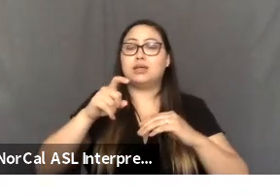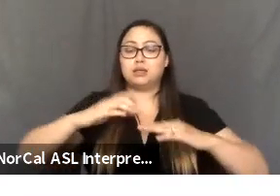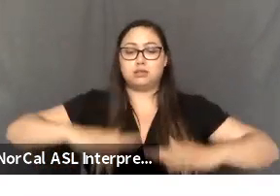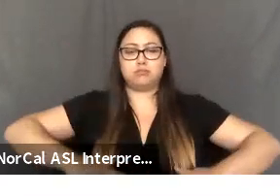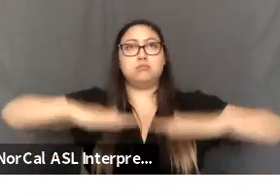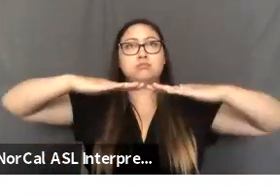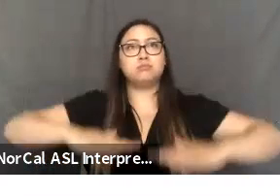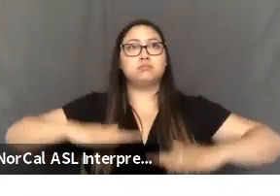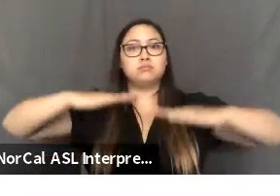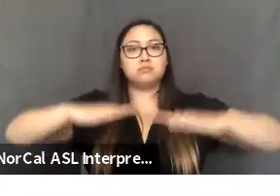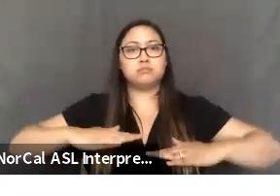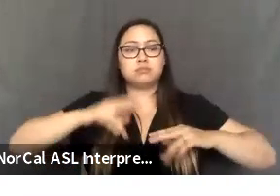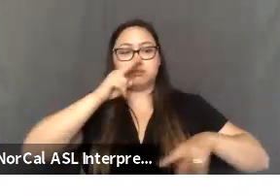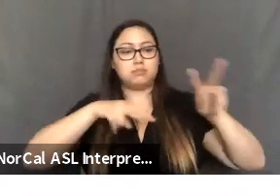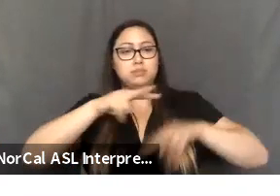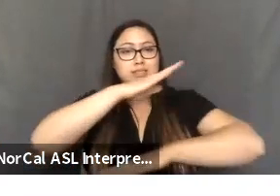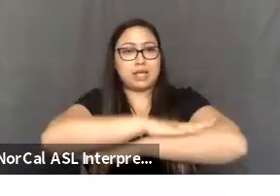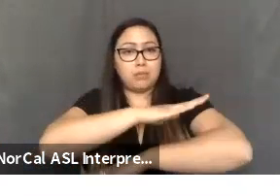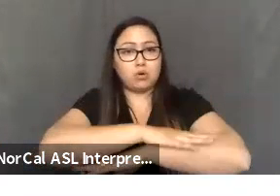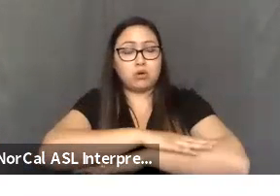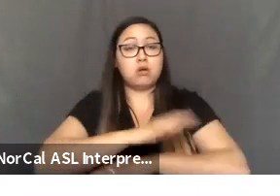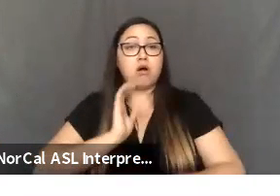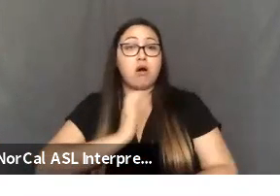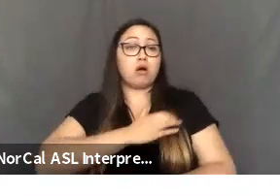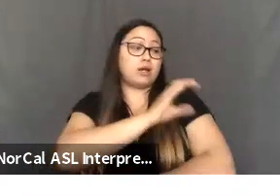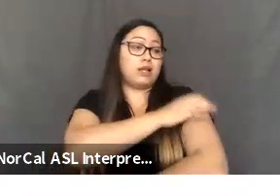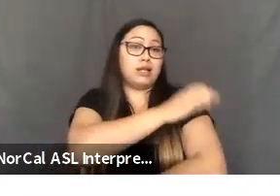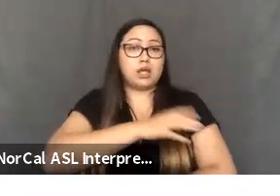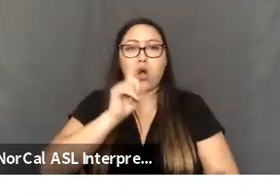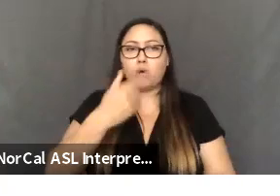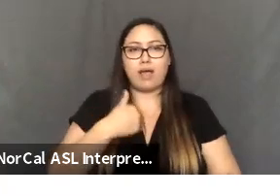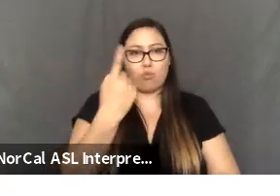and in our clinic we have only one room with height adjustable exam table, so we need to make